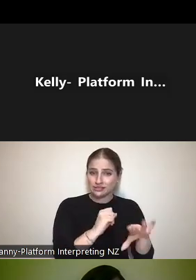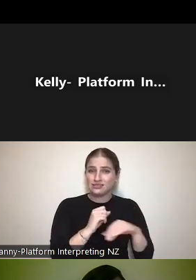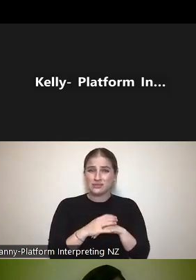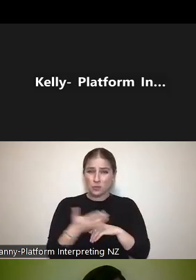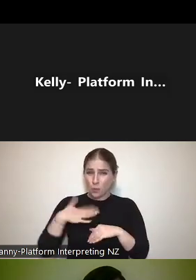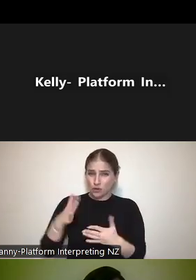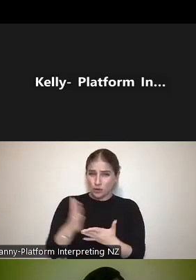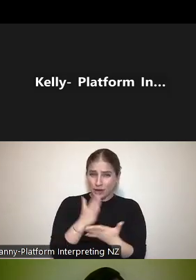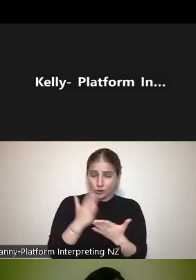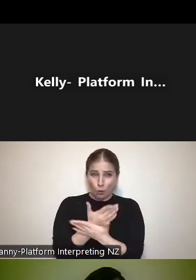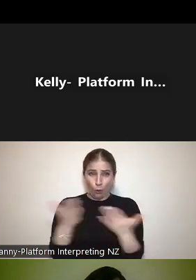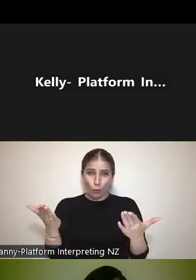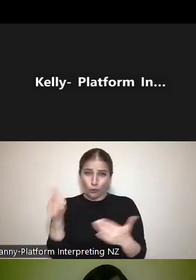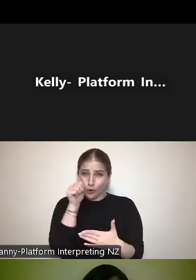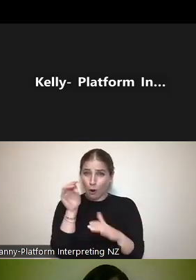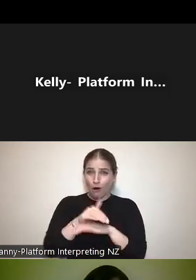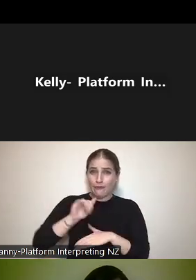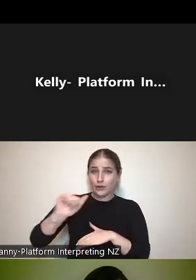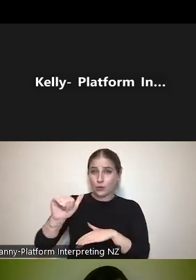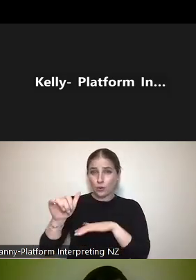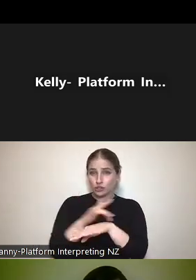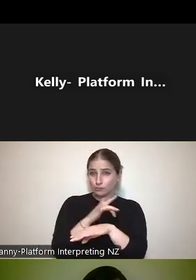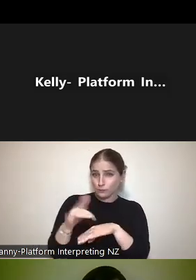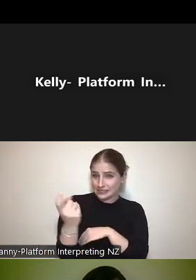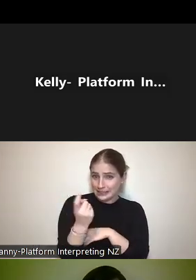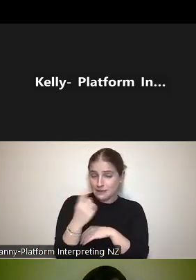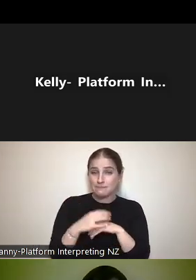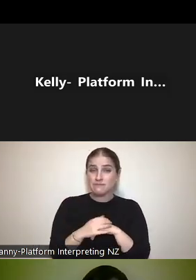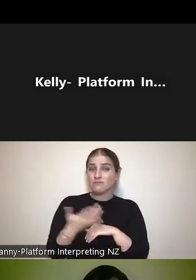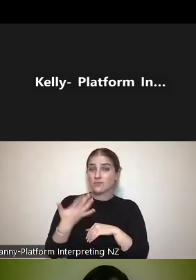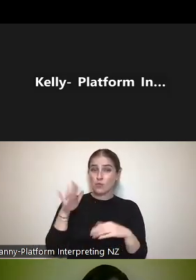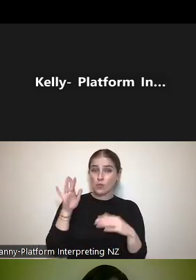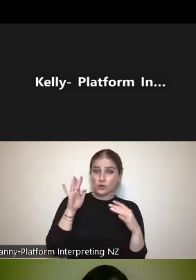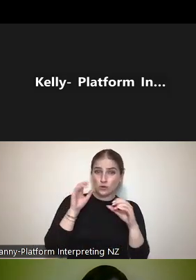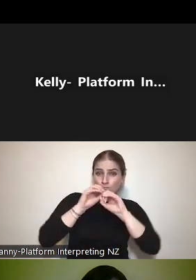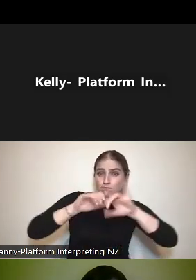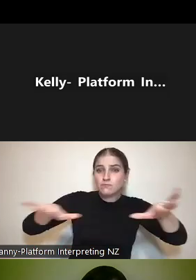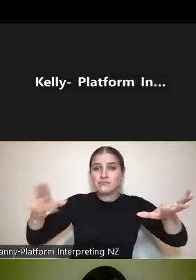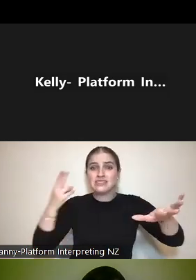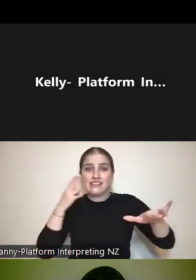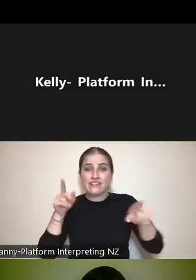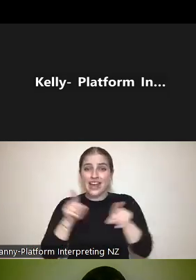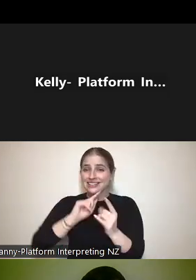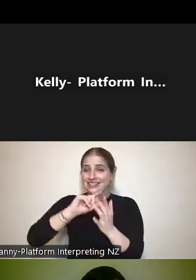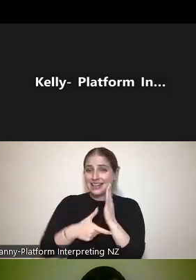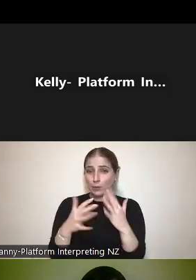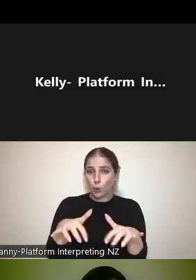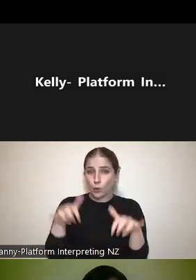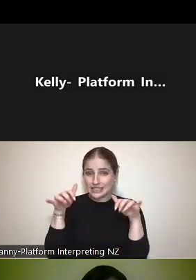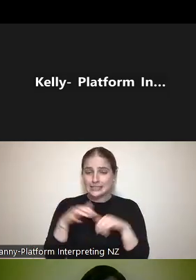You want to reach Deaf and disabled artists and audiences. So there are a few things that you can keep in mind.